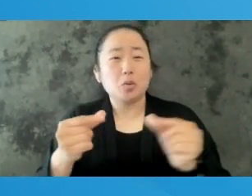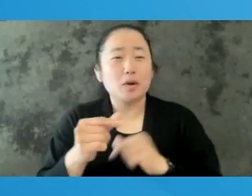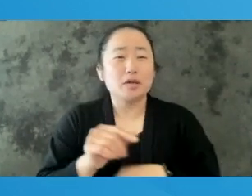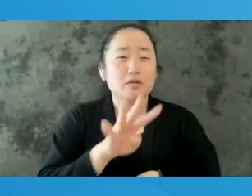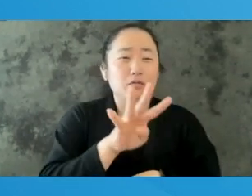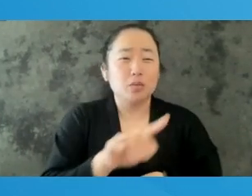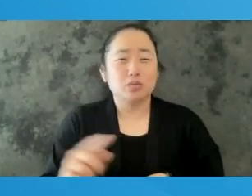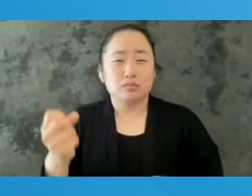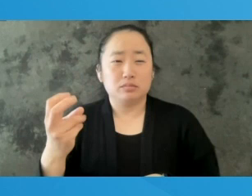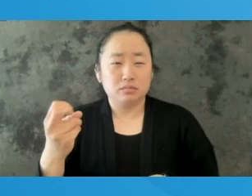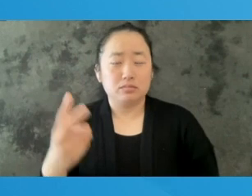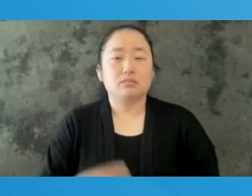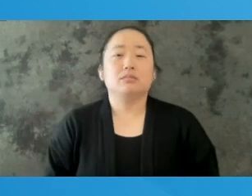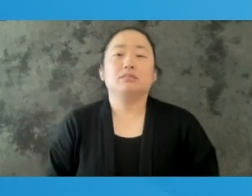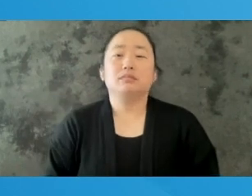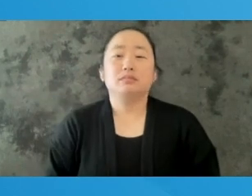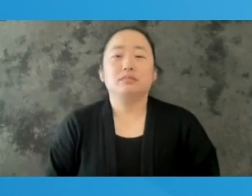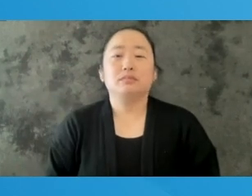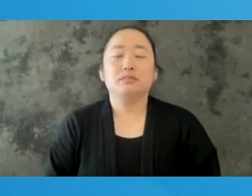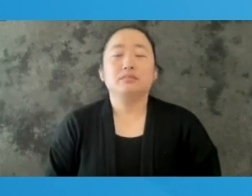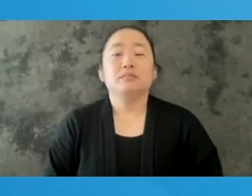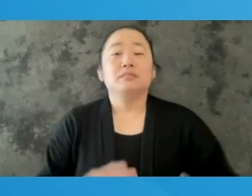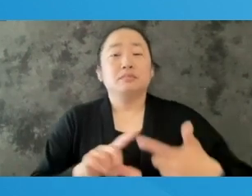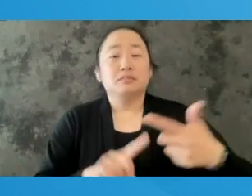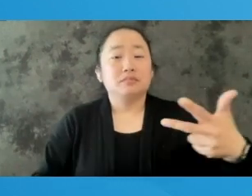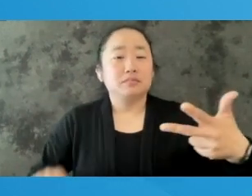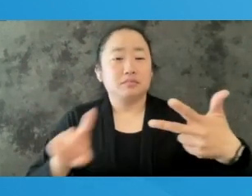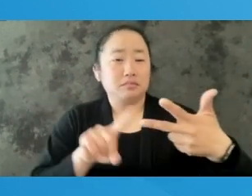And then we'll also be combining this with observational sketching.